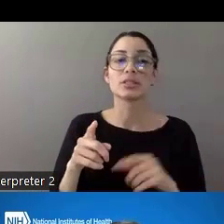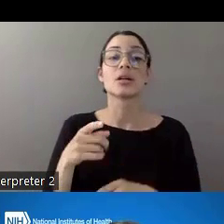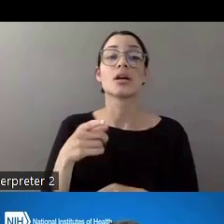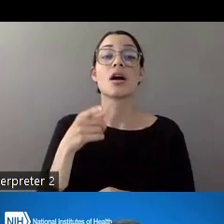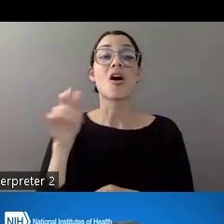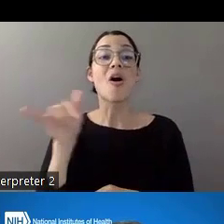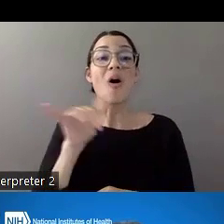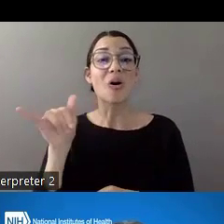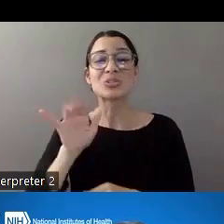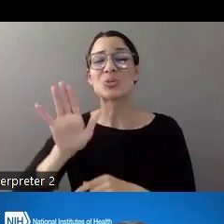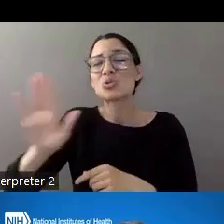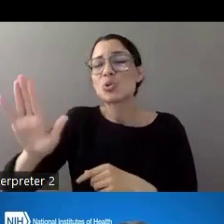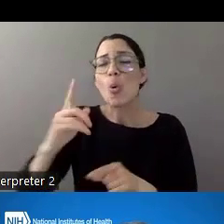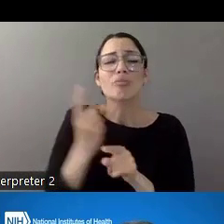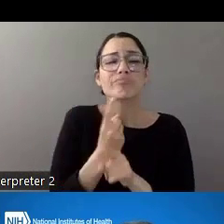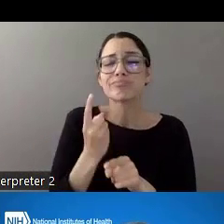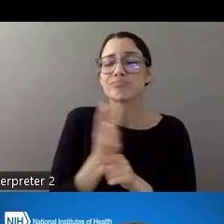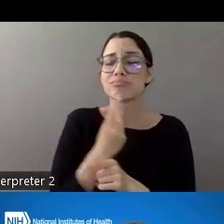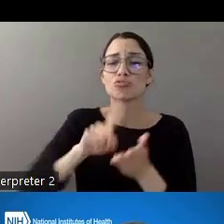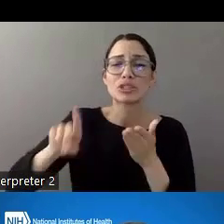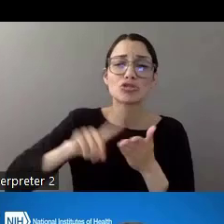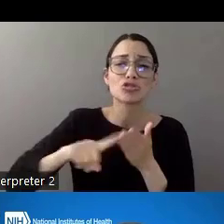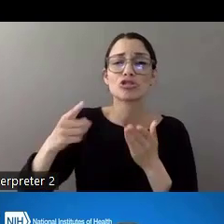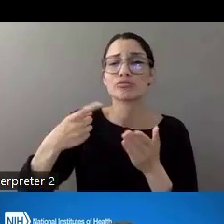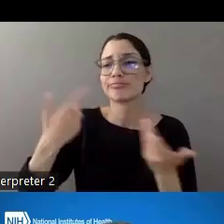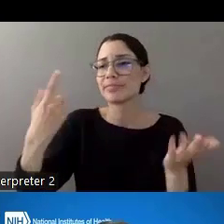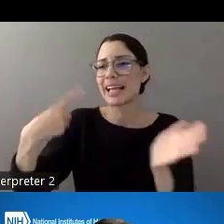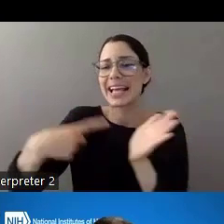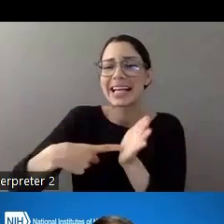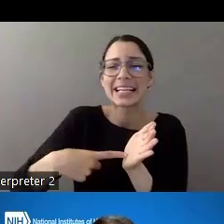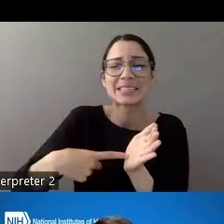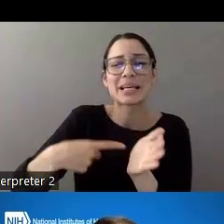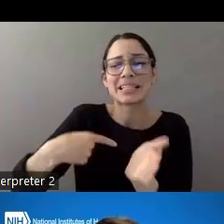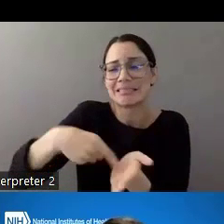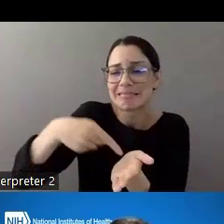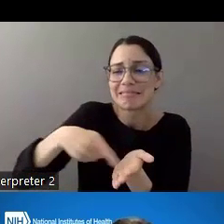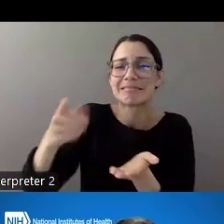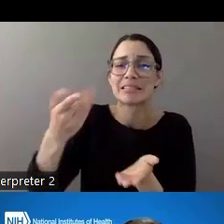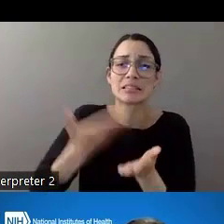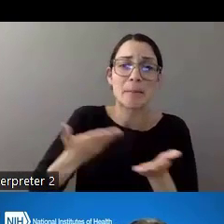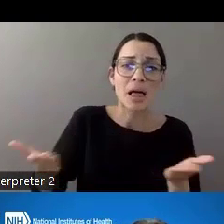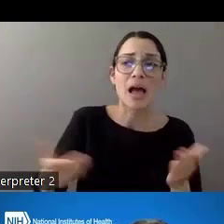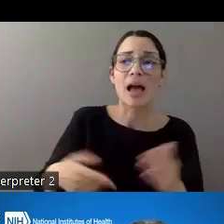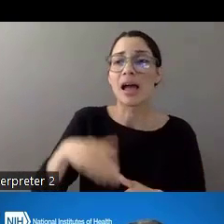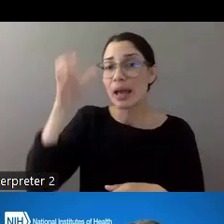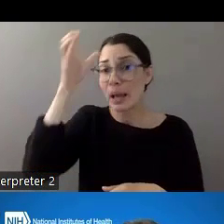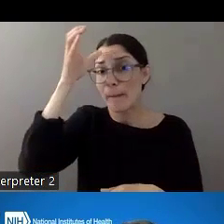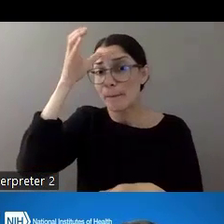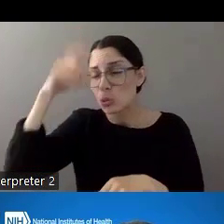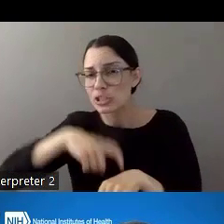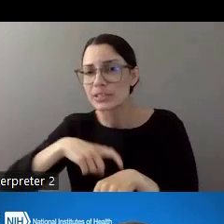that you would normally think about, supplies, maybe computer time, student compensation,